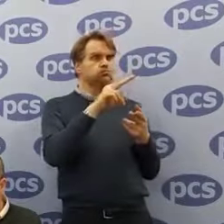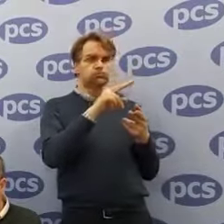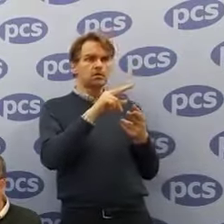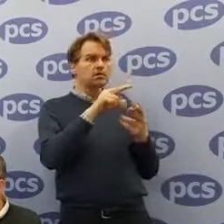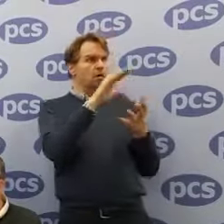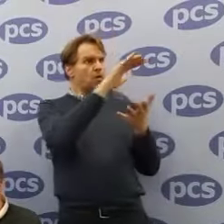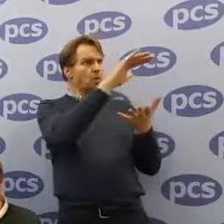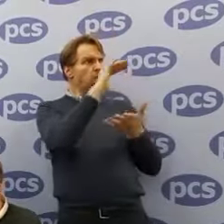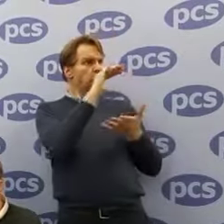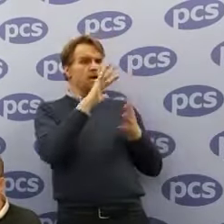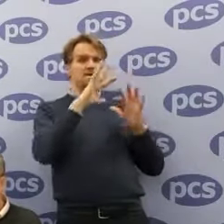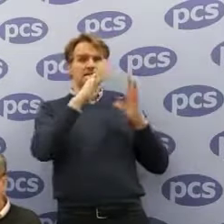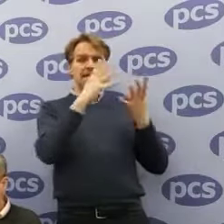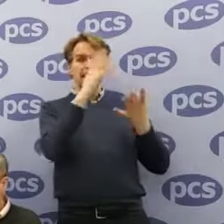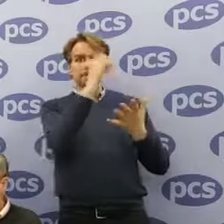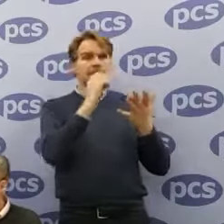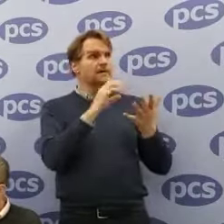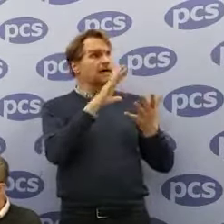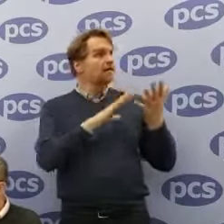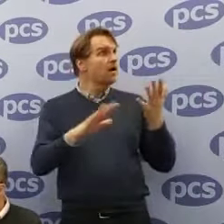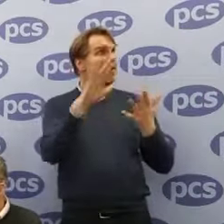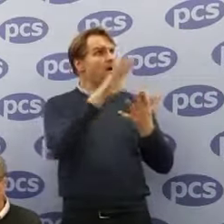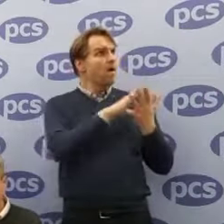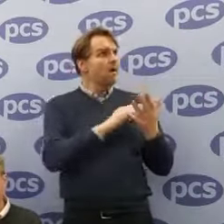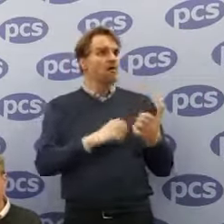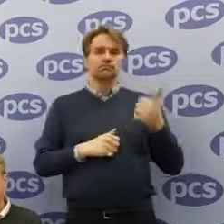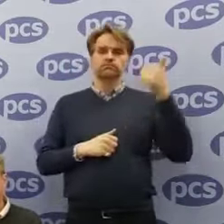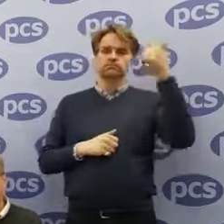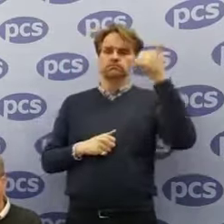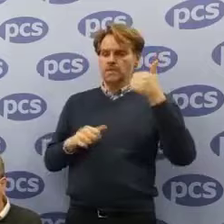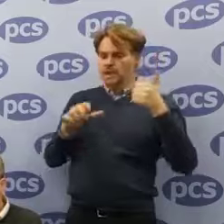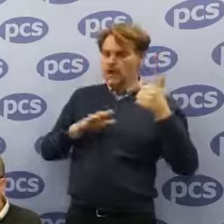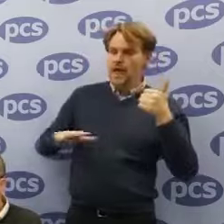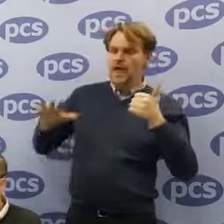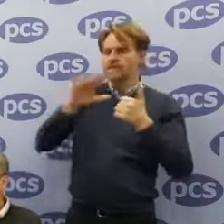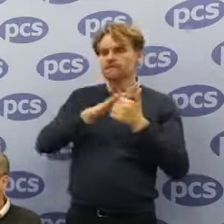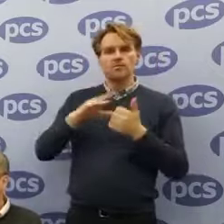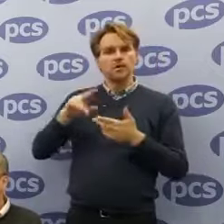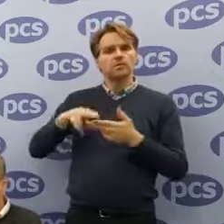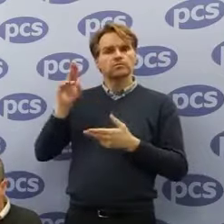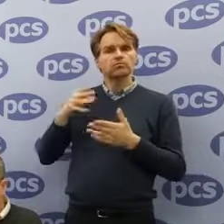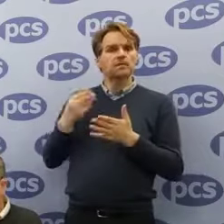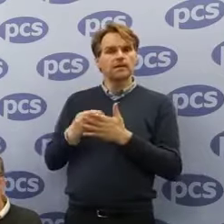10% everywhere, it's clear from that, that everybody benefits. The problem has been